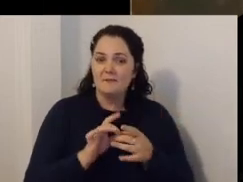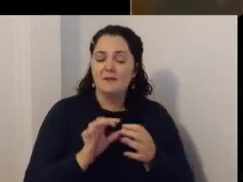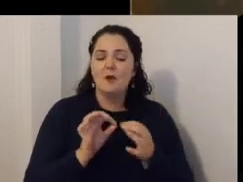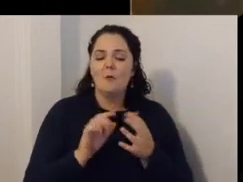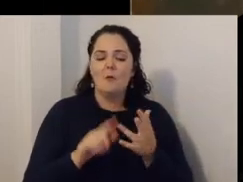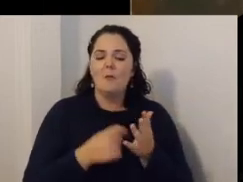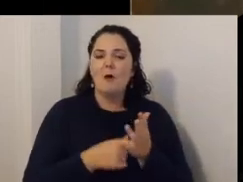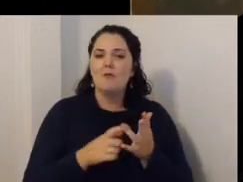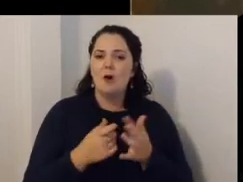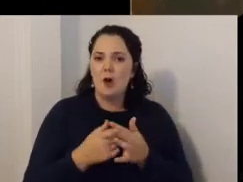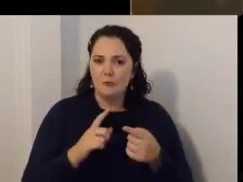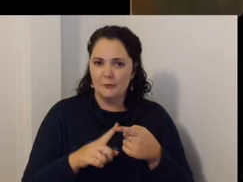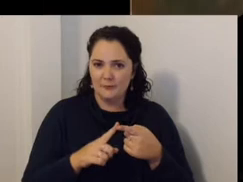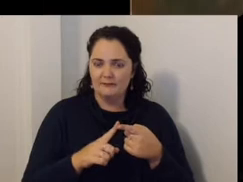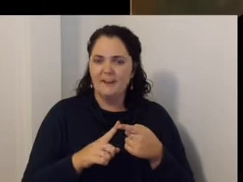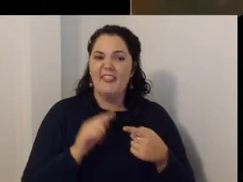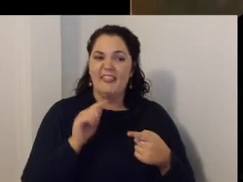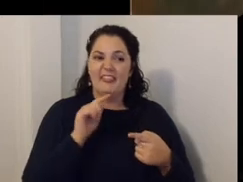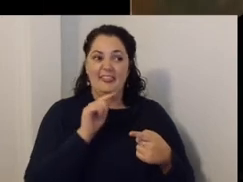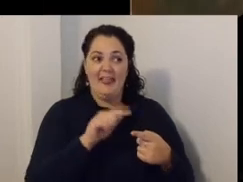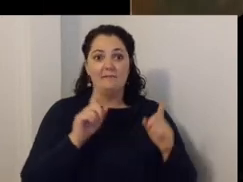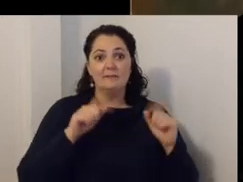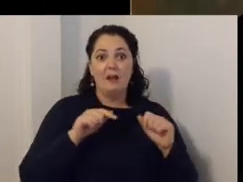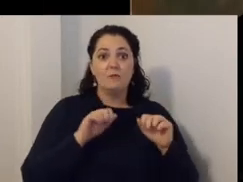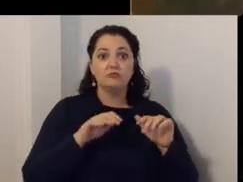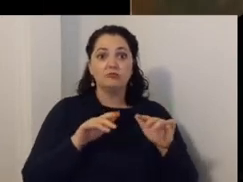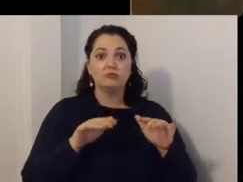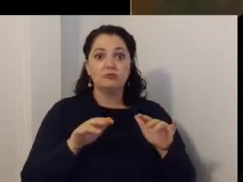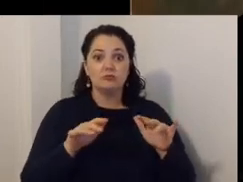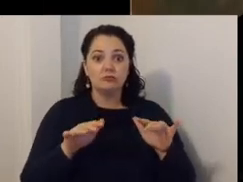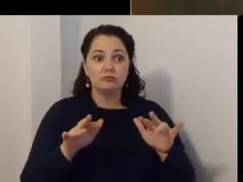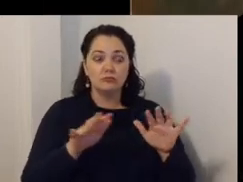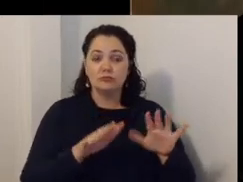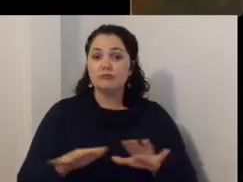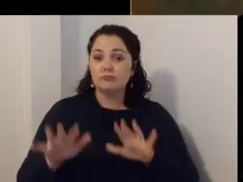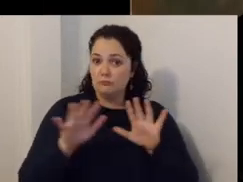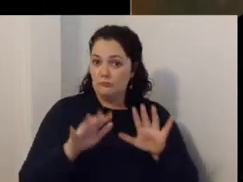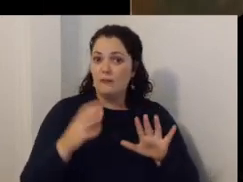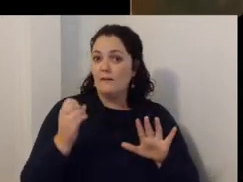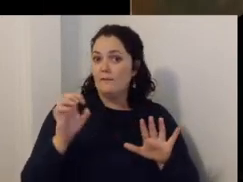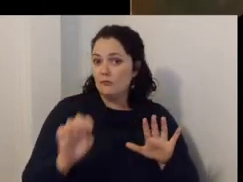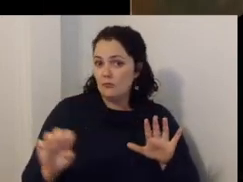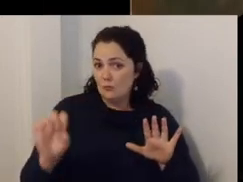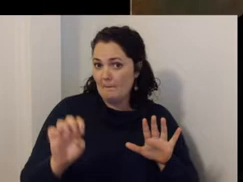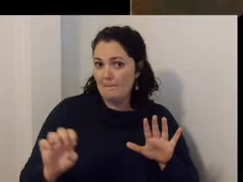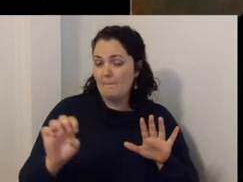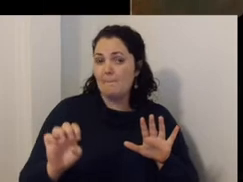and the Baroque movement um which you know it's across Europe it's not only in Spain or only in